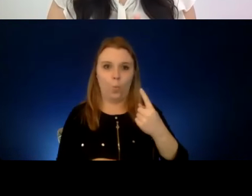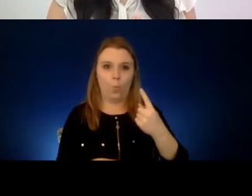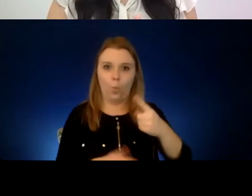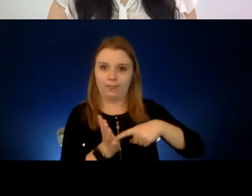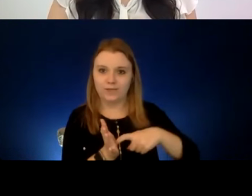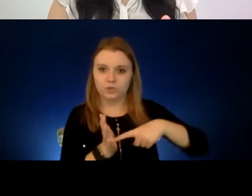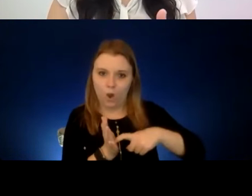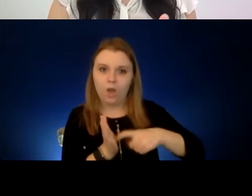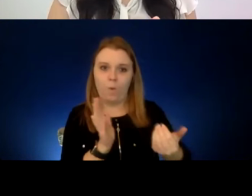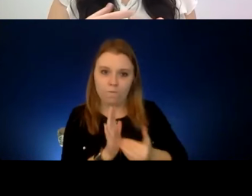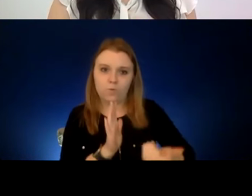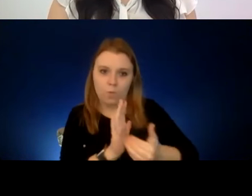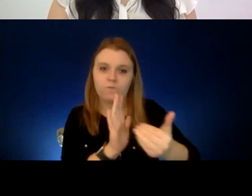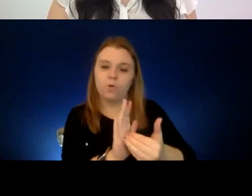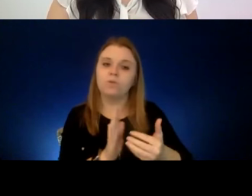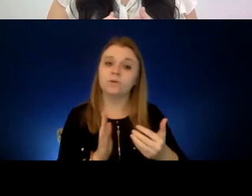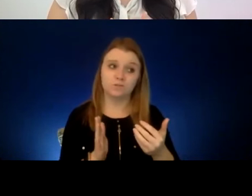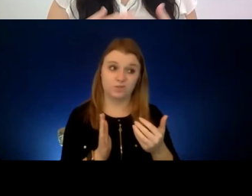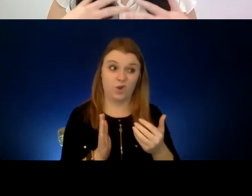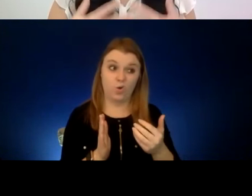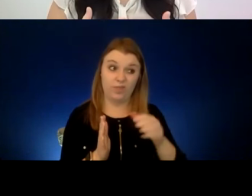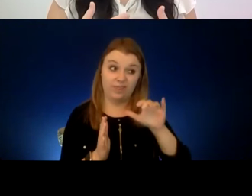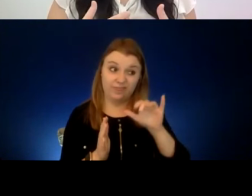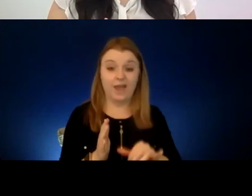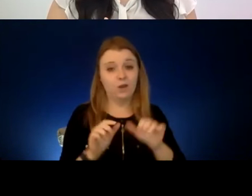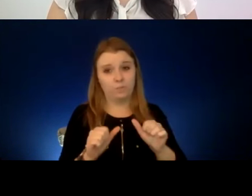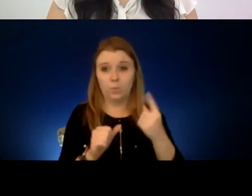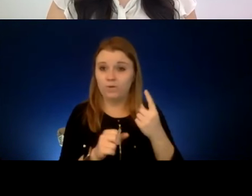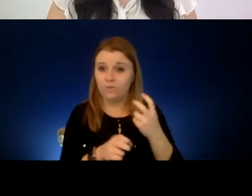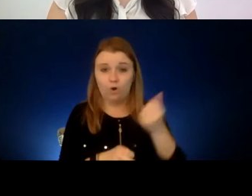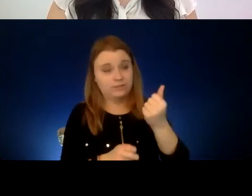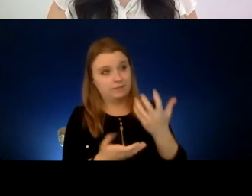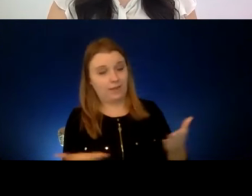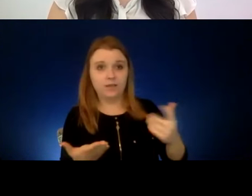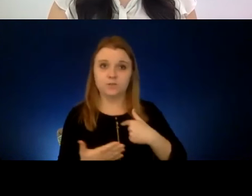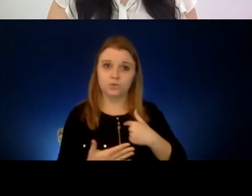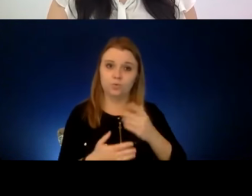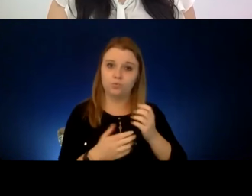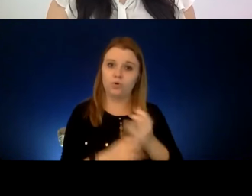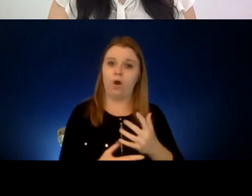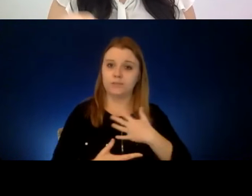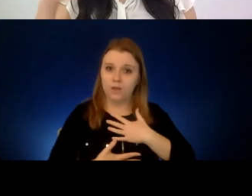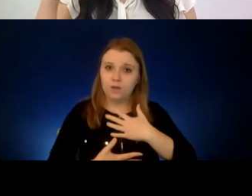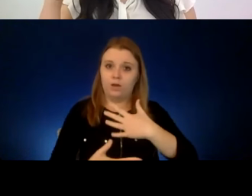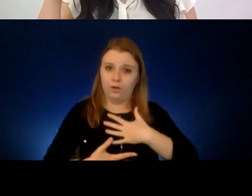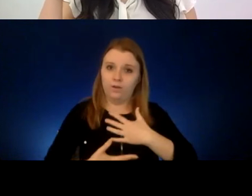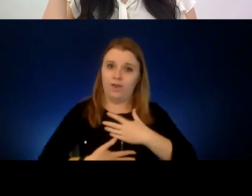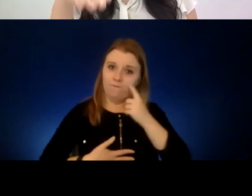Stair negotiation almost more than anything else will cause a lot of shortness of breath for this population. So you'll definitely don't wanna sit them